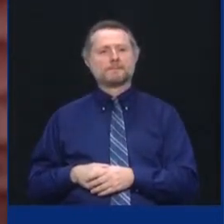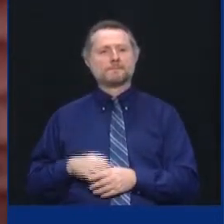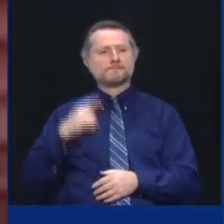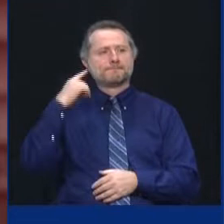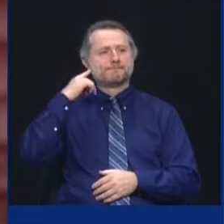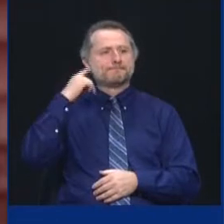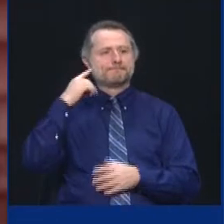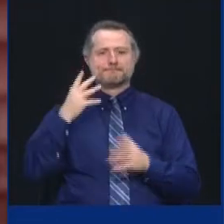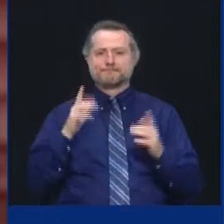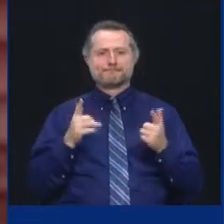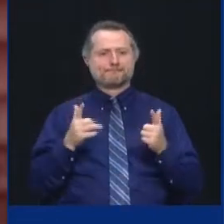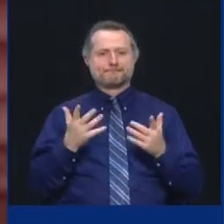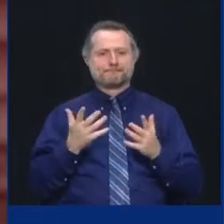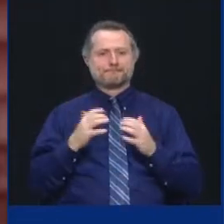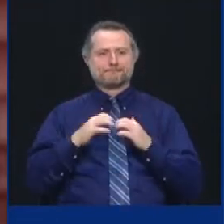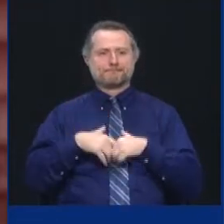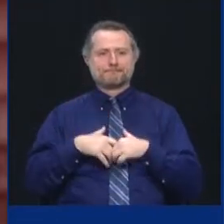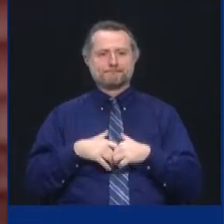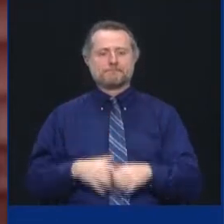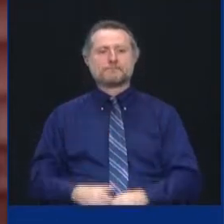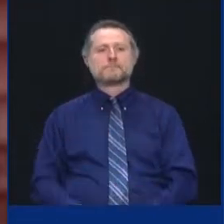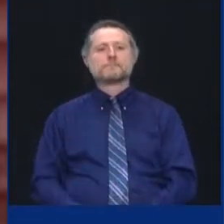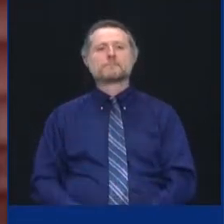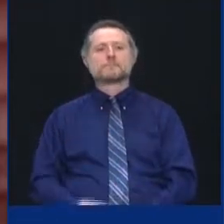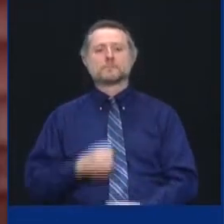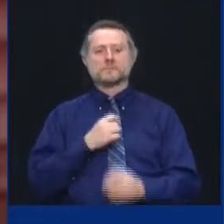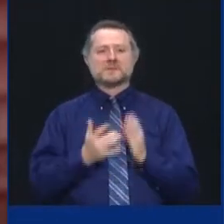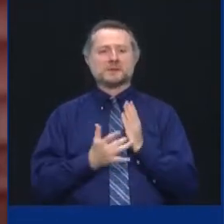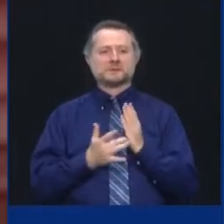MR. JAMES DOLAN, EXECUTIVE CHAIRMAN AND CEO OF MADISON SQUARE GARDEN ENTERTAINMENT.